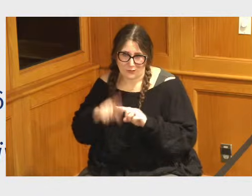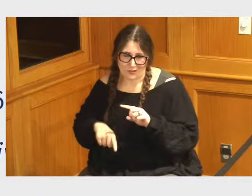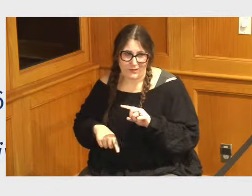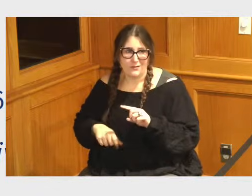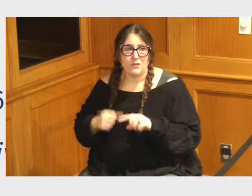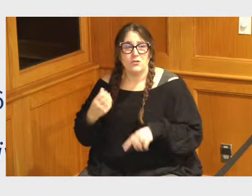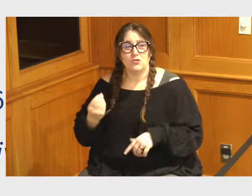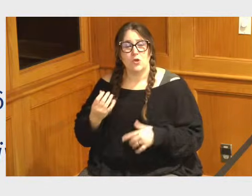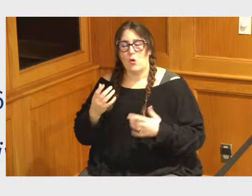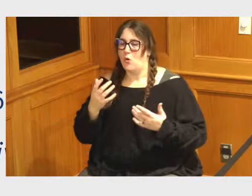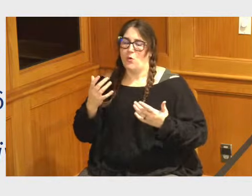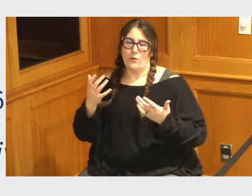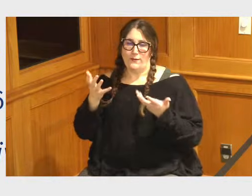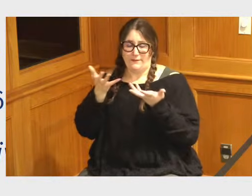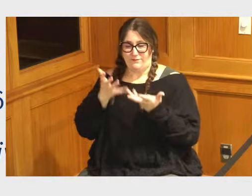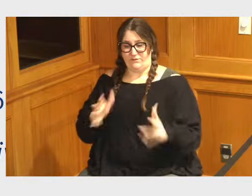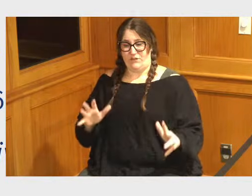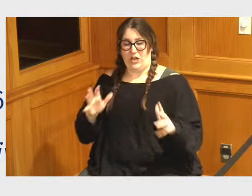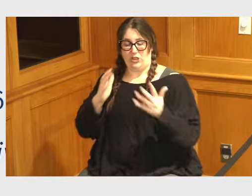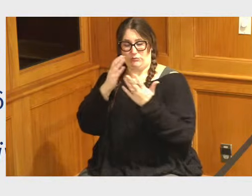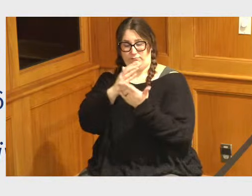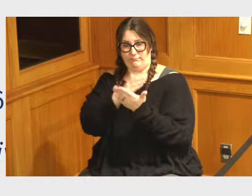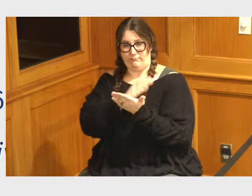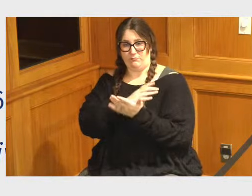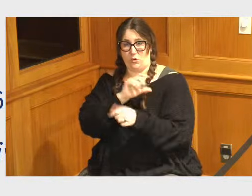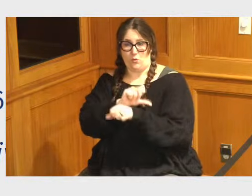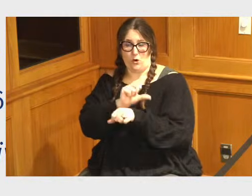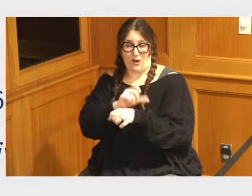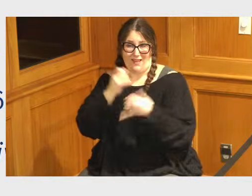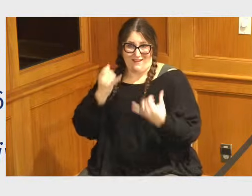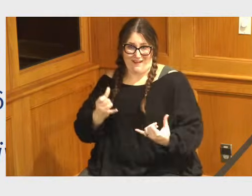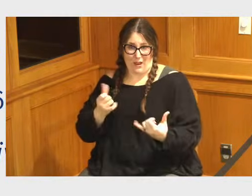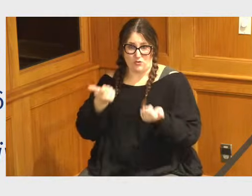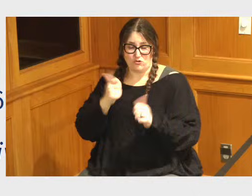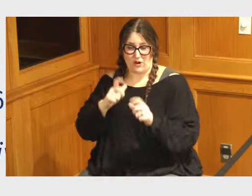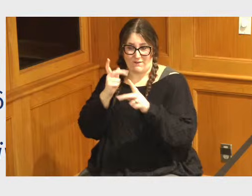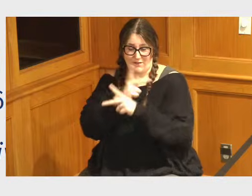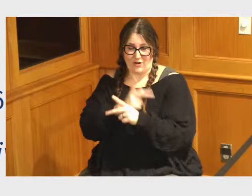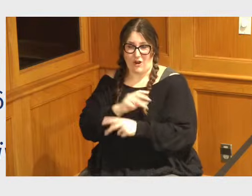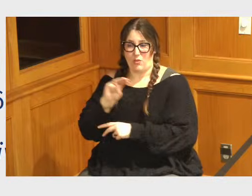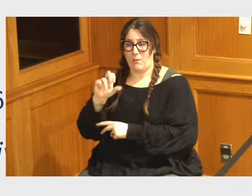working on right now to try to get figured out in this March time frame. Those to that top bullet,